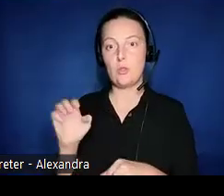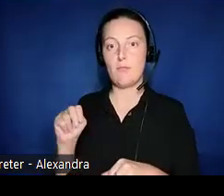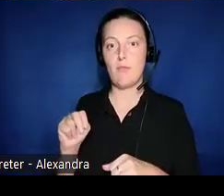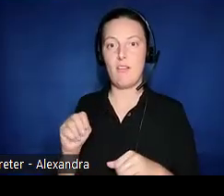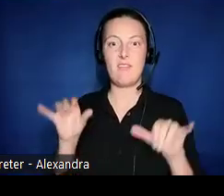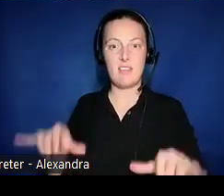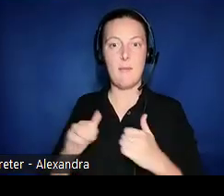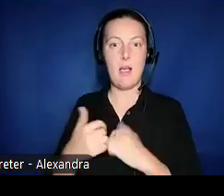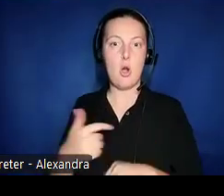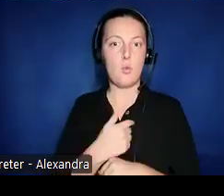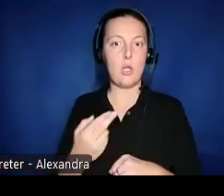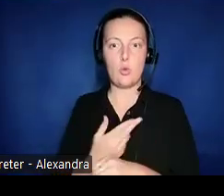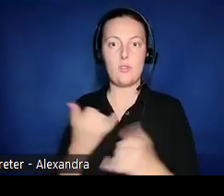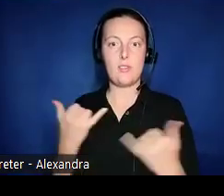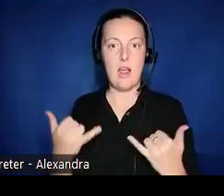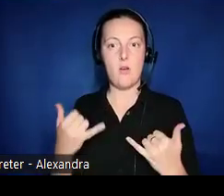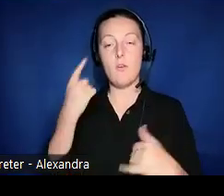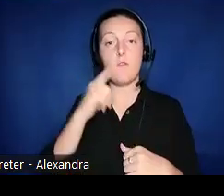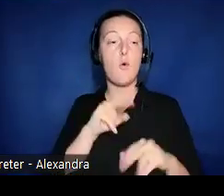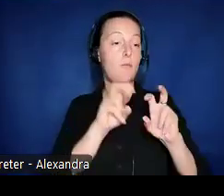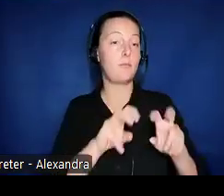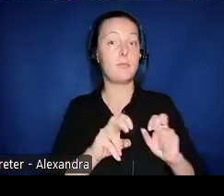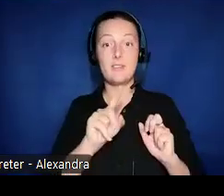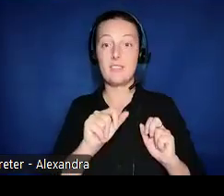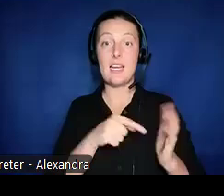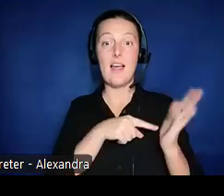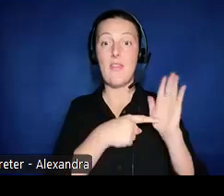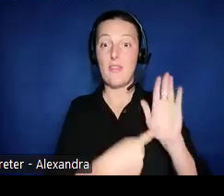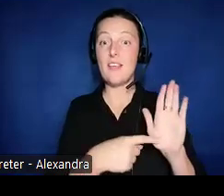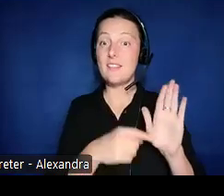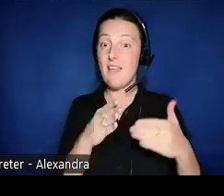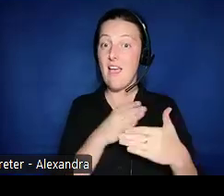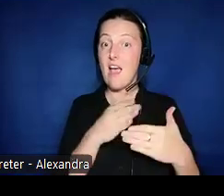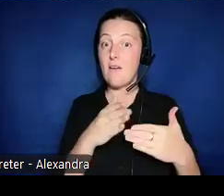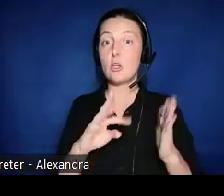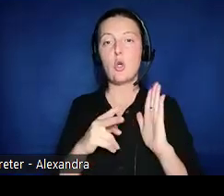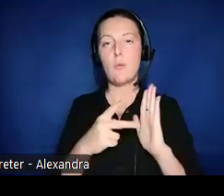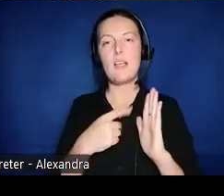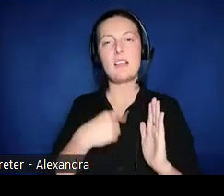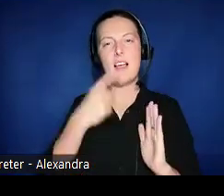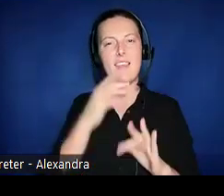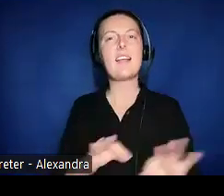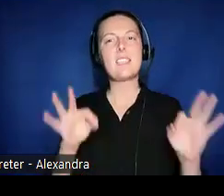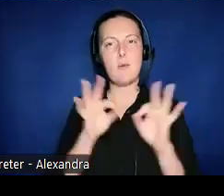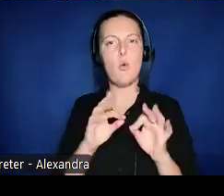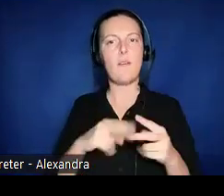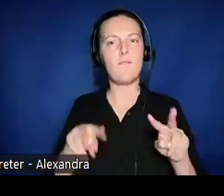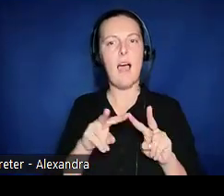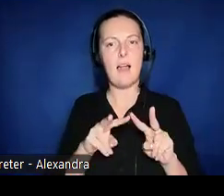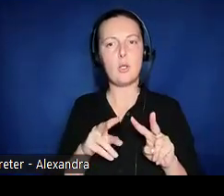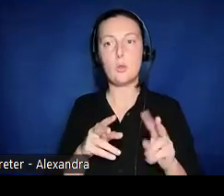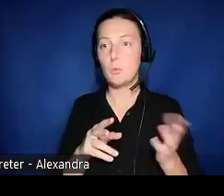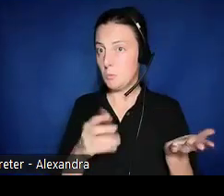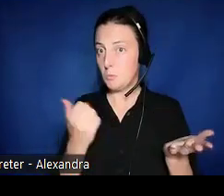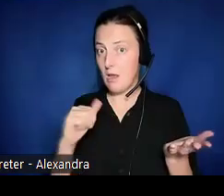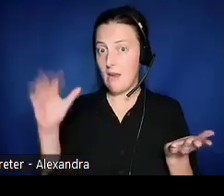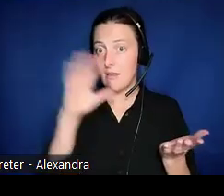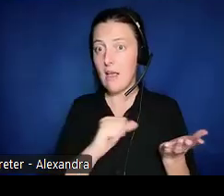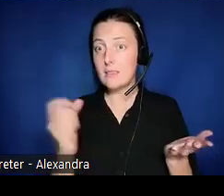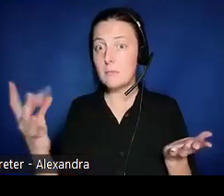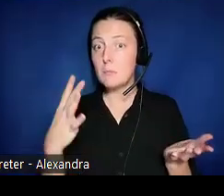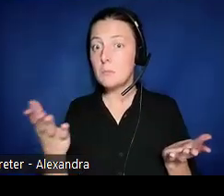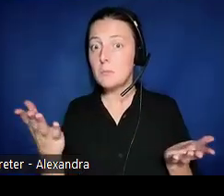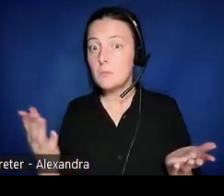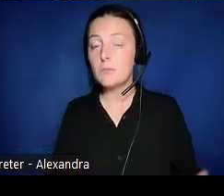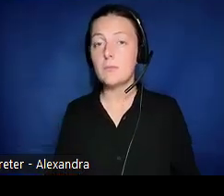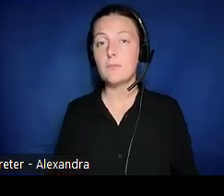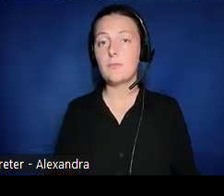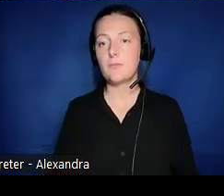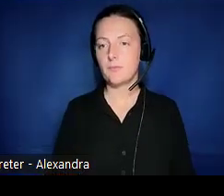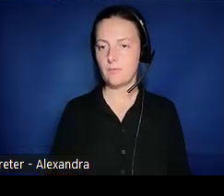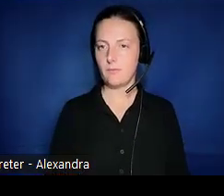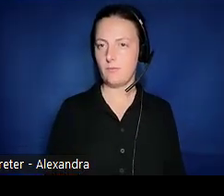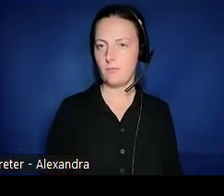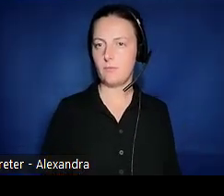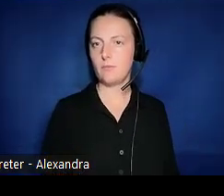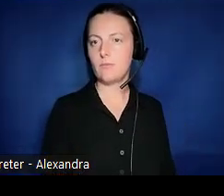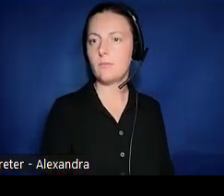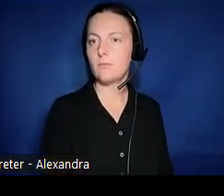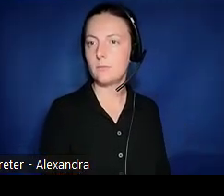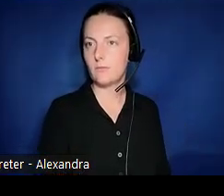look at a data set and say this is the average and so I'm concluding it's an important value